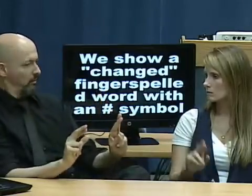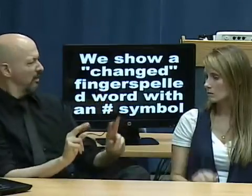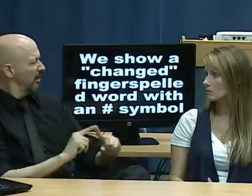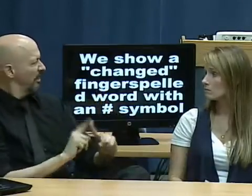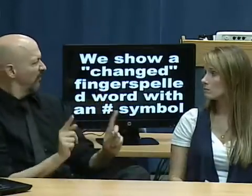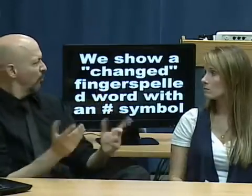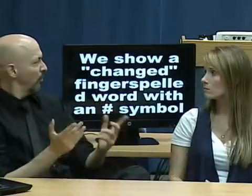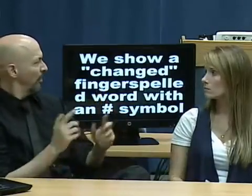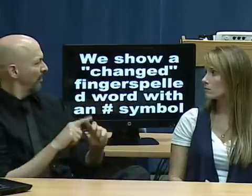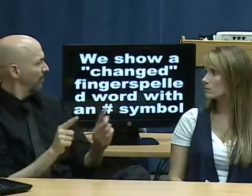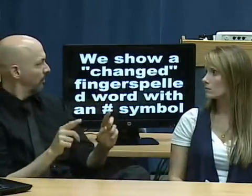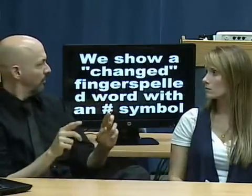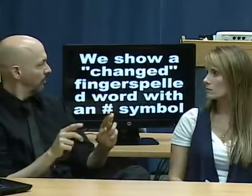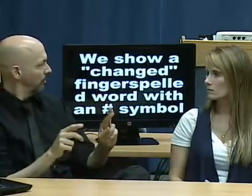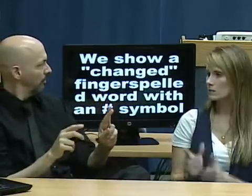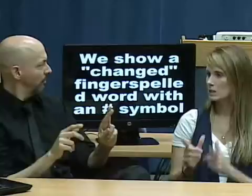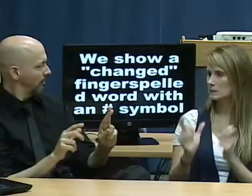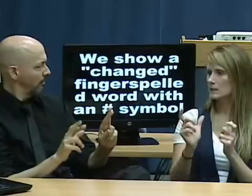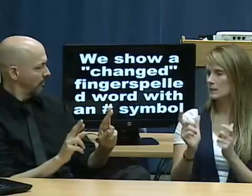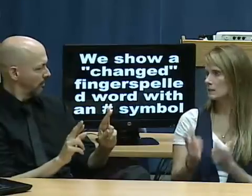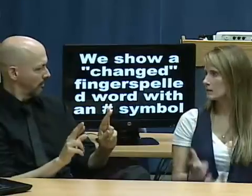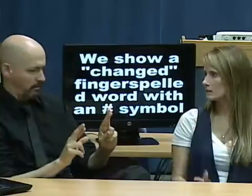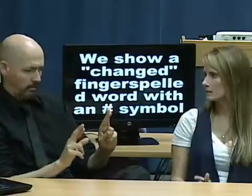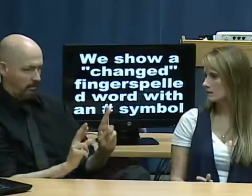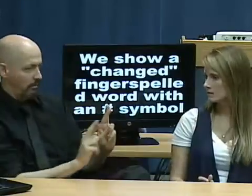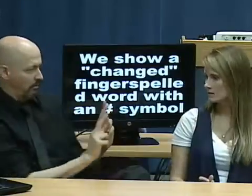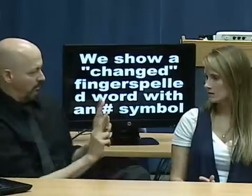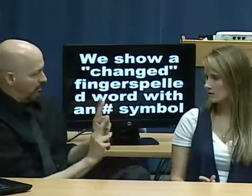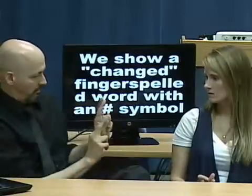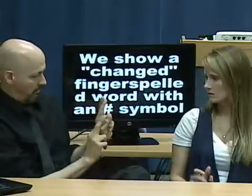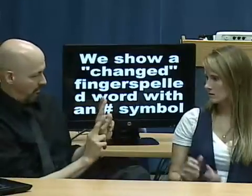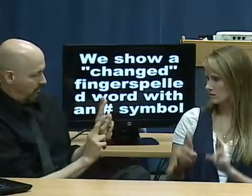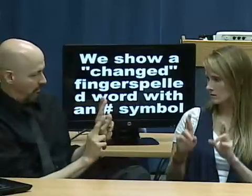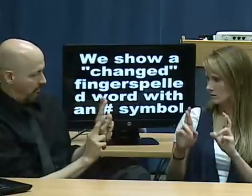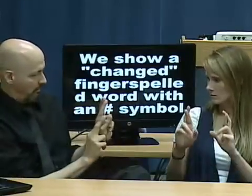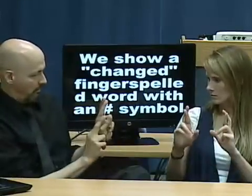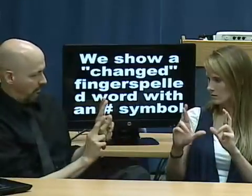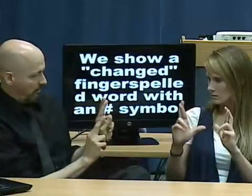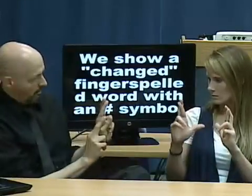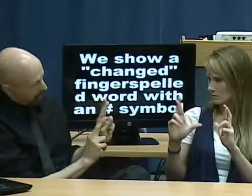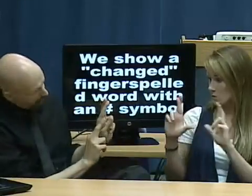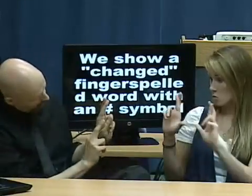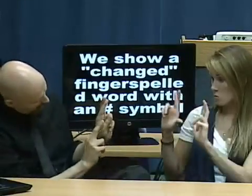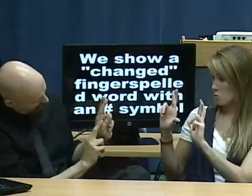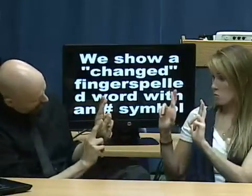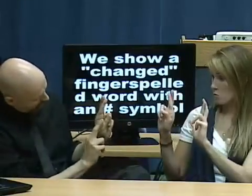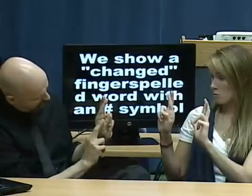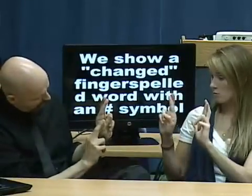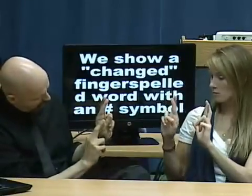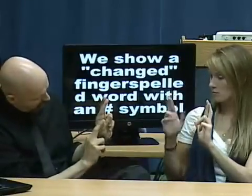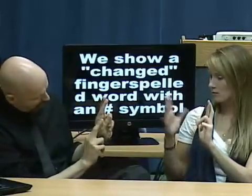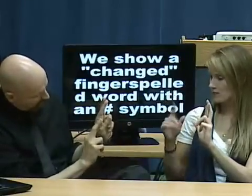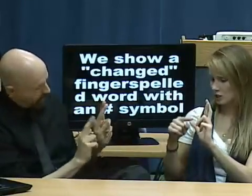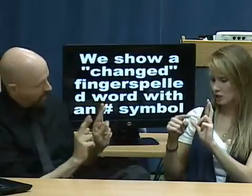They're different. How are they different? The speed. This R, the thumb is out.